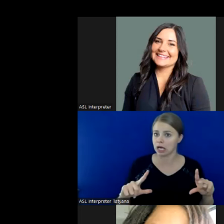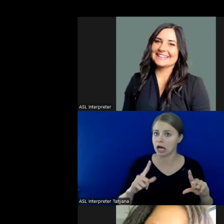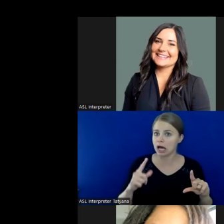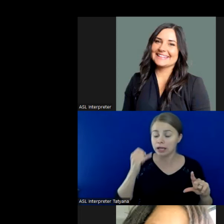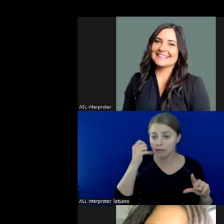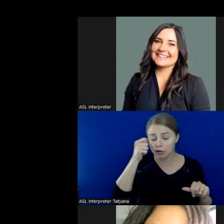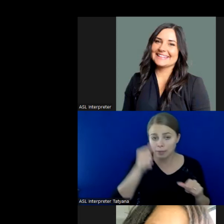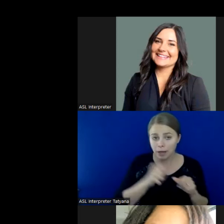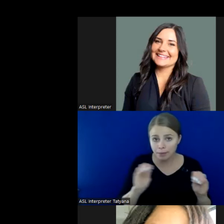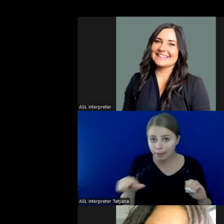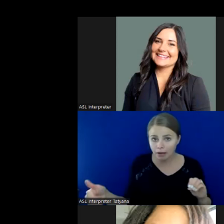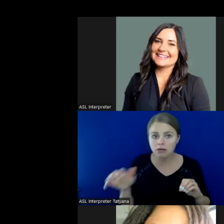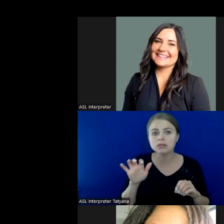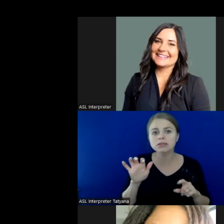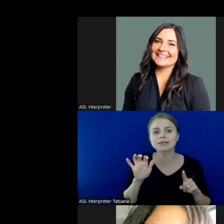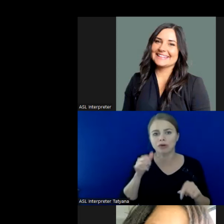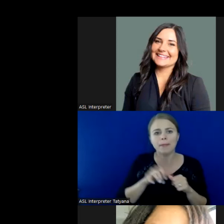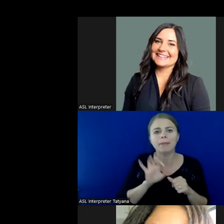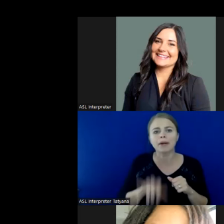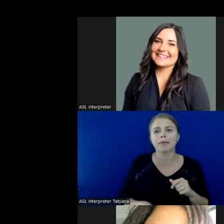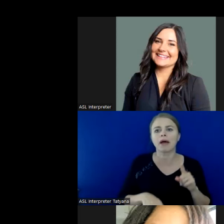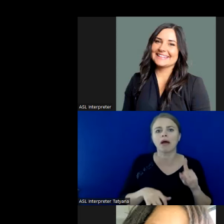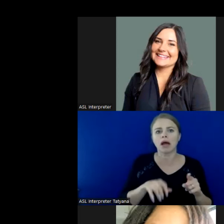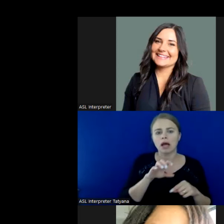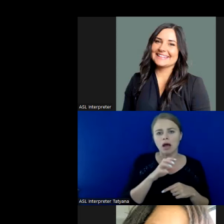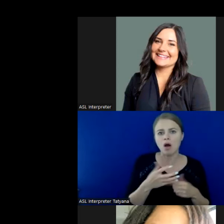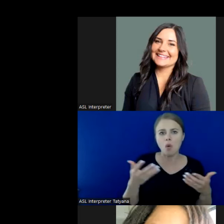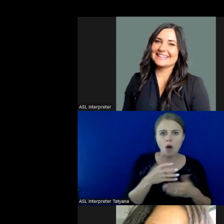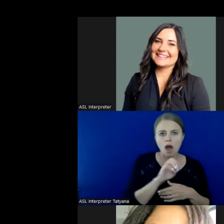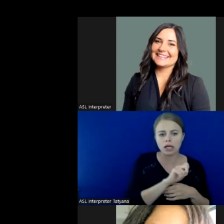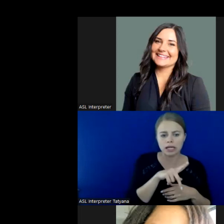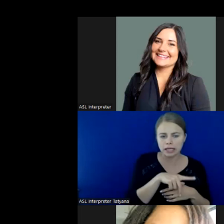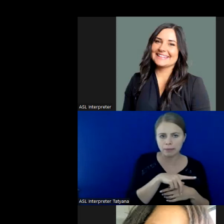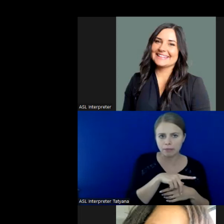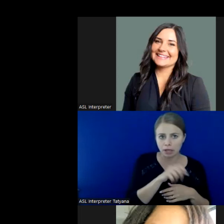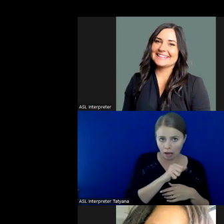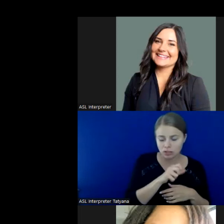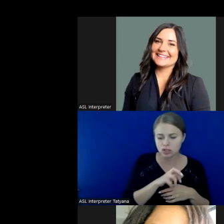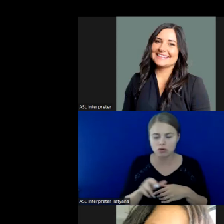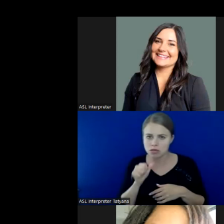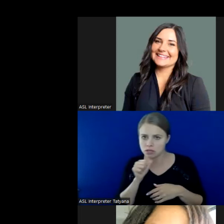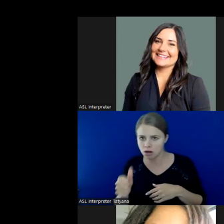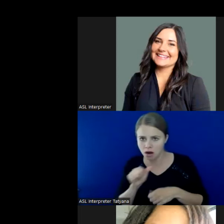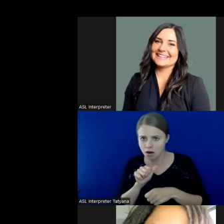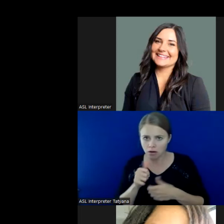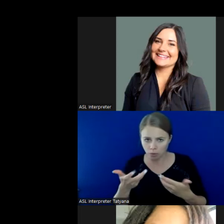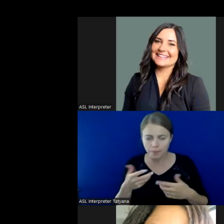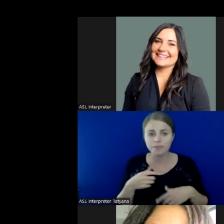it's what makes an EEAAP or not an EEAAP. So, did it describe an alternate means of access?